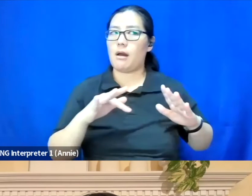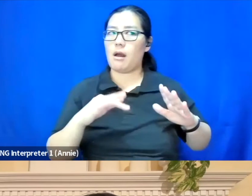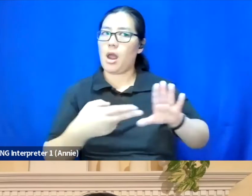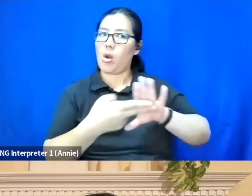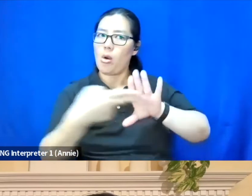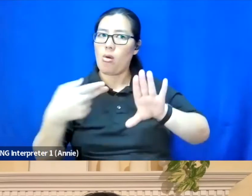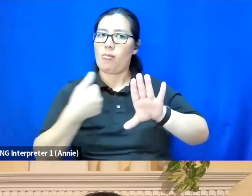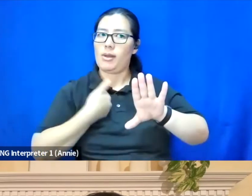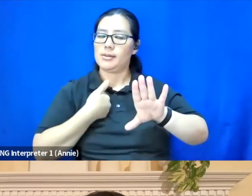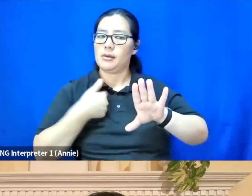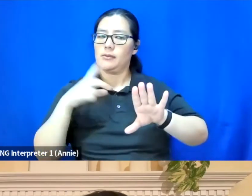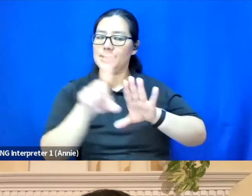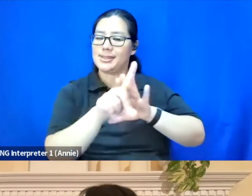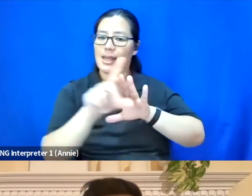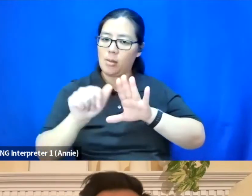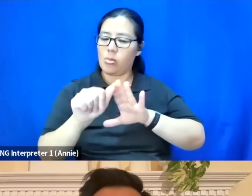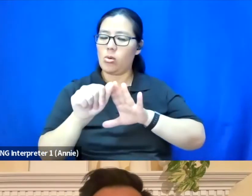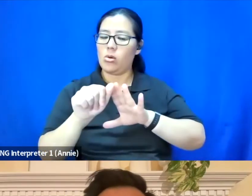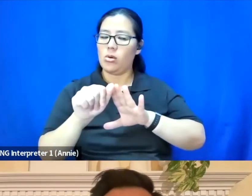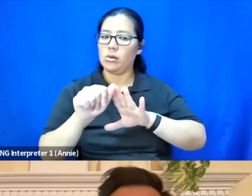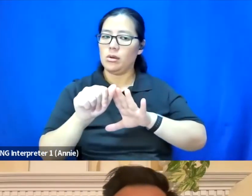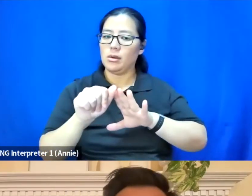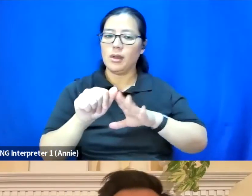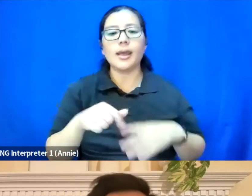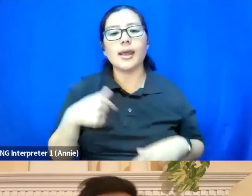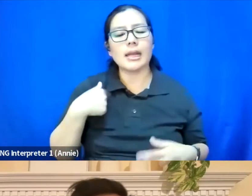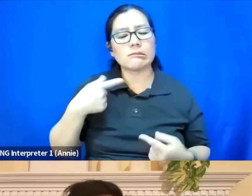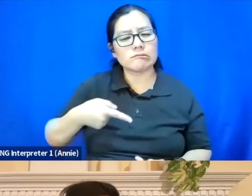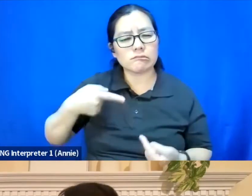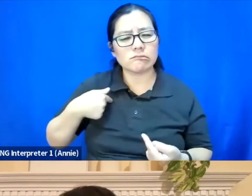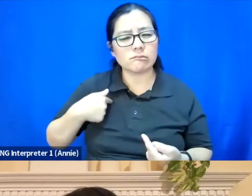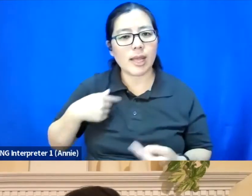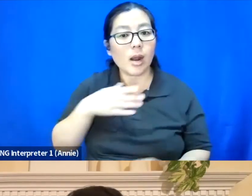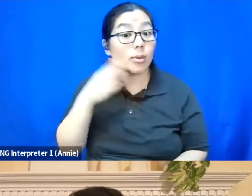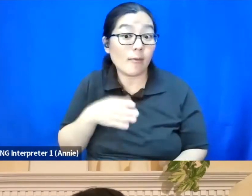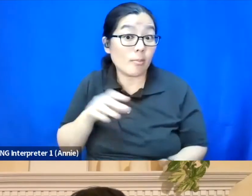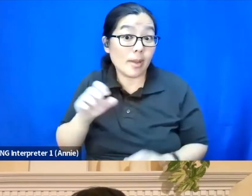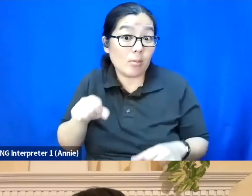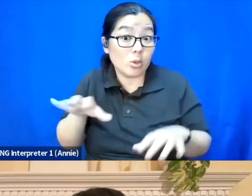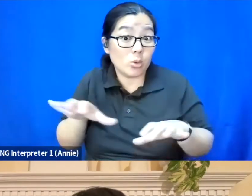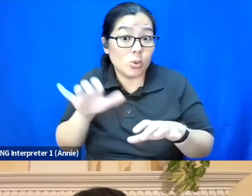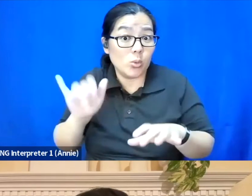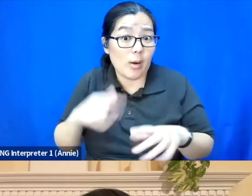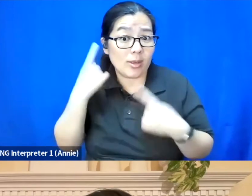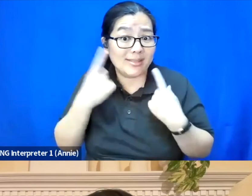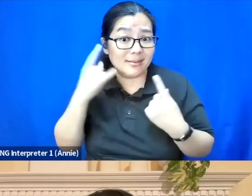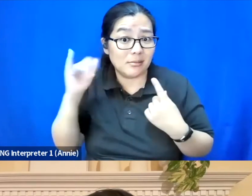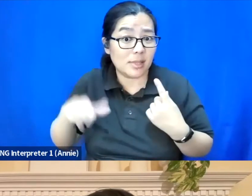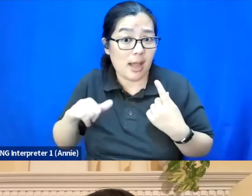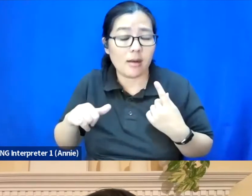There's a conversation -- this is not, like, the most sexy thing